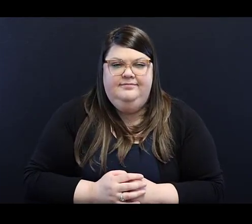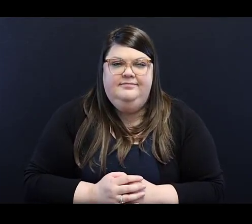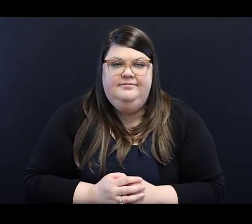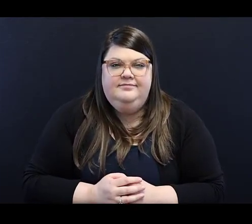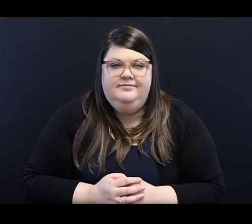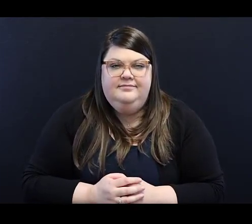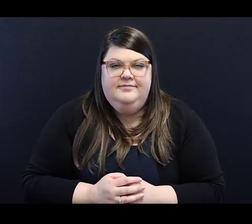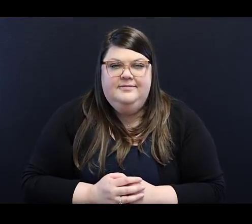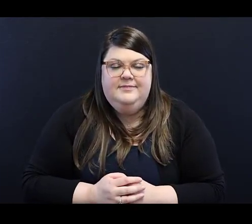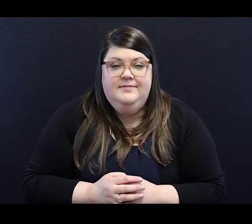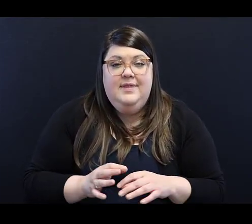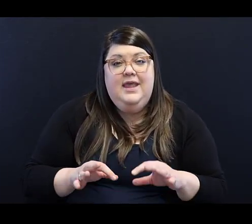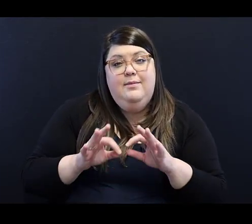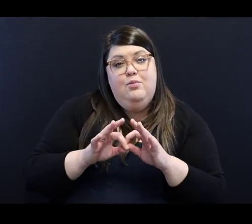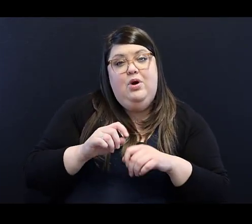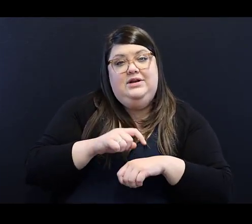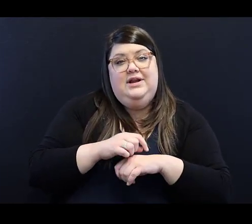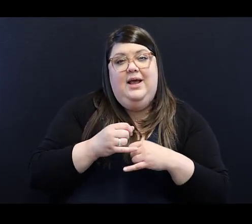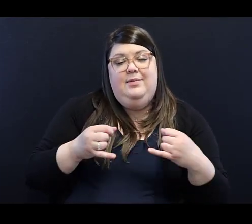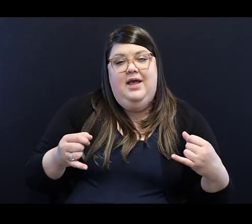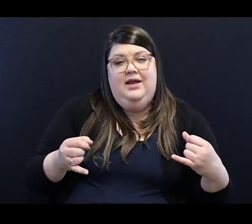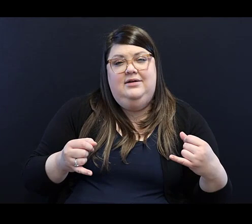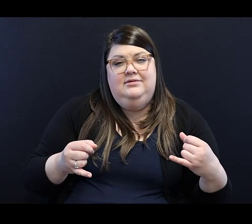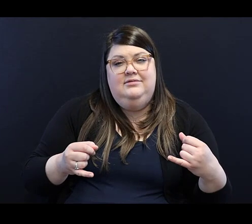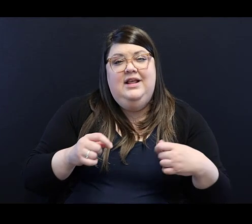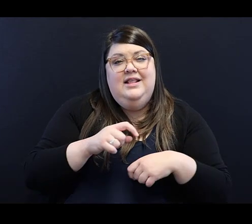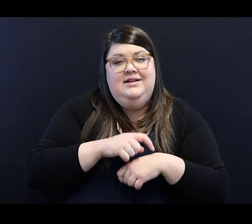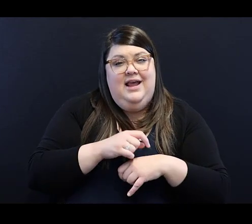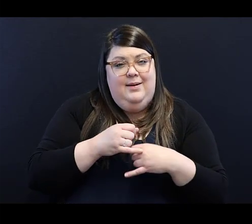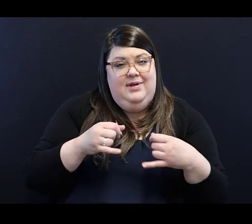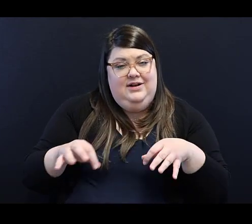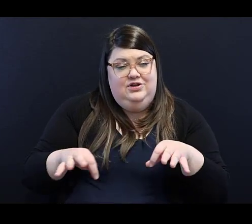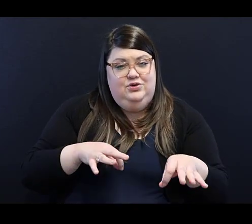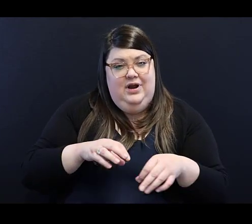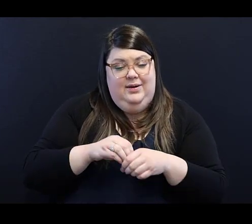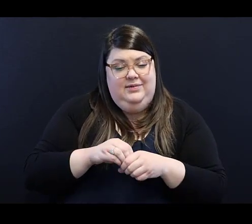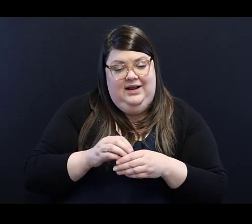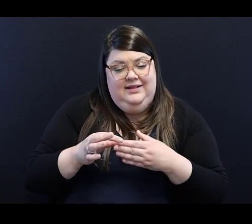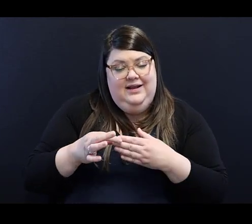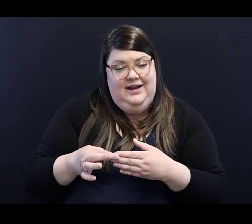Important Timelines. The timelines described in the Guide for Product Submission and